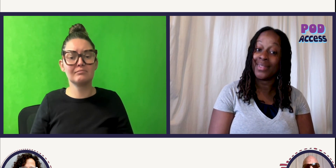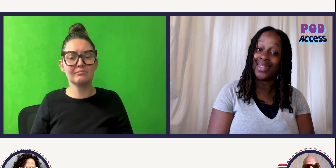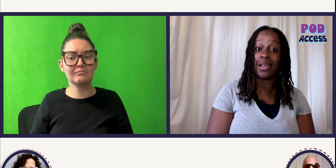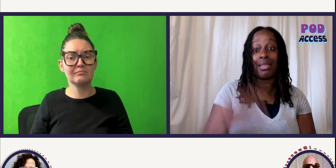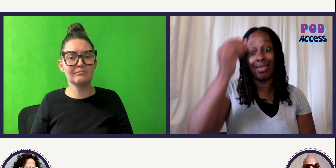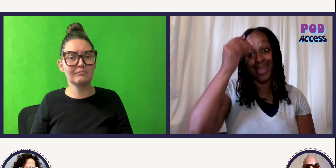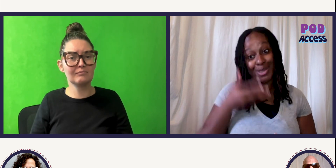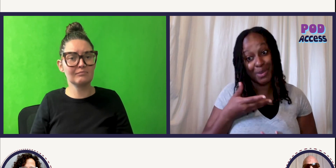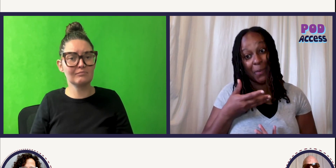Let us know!